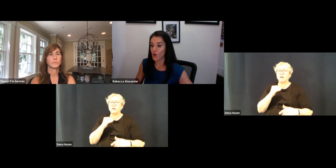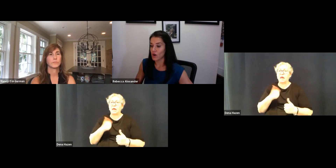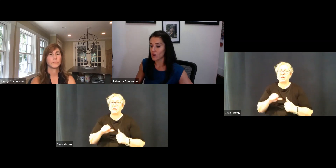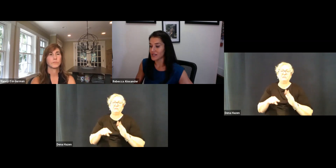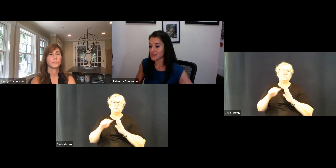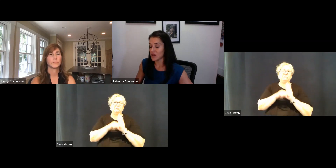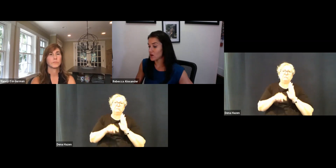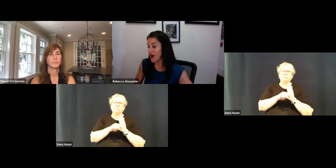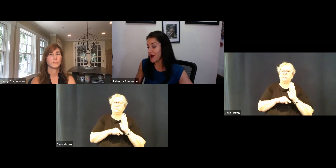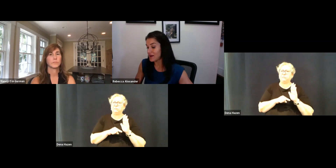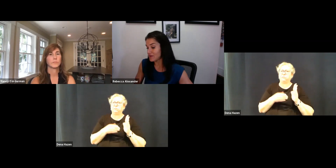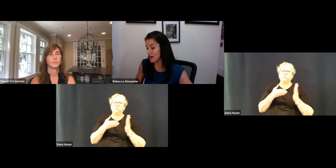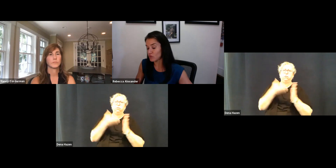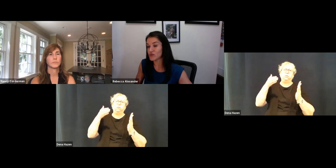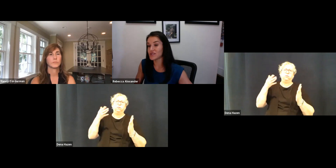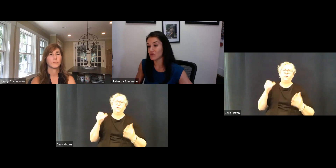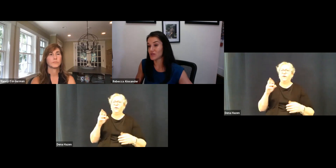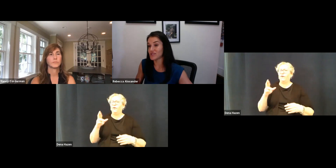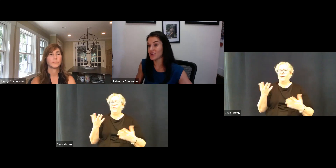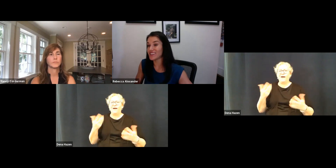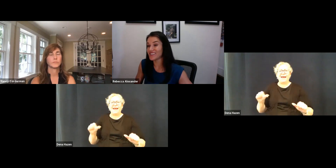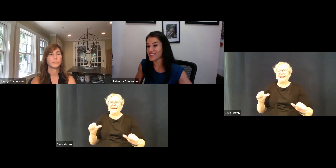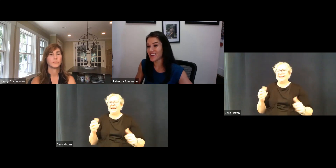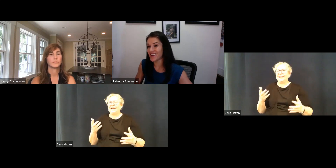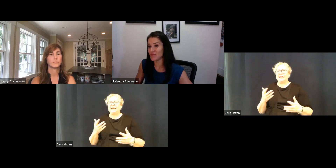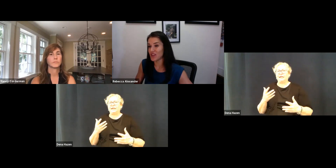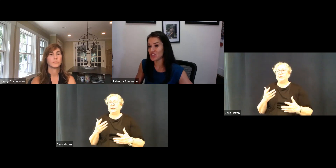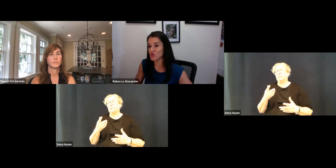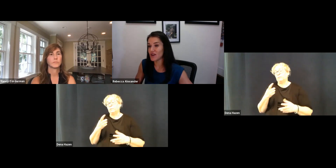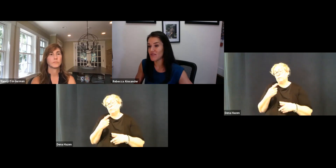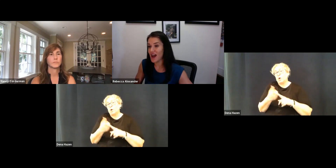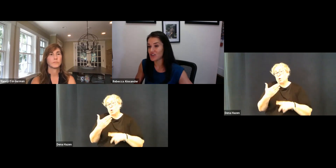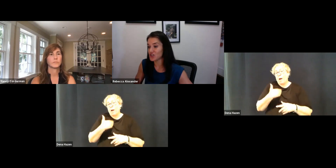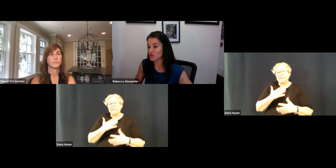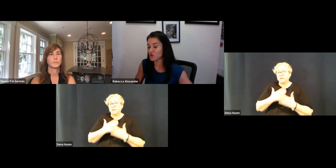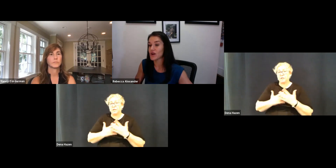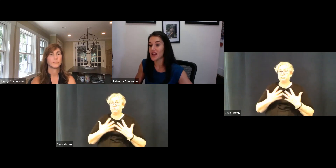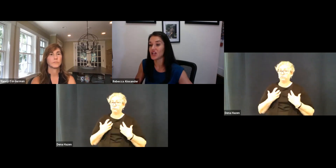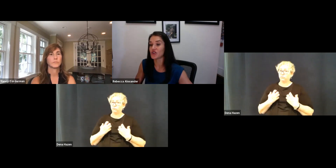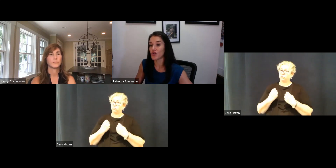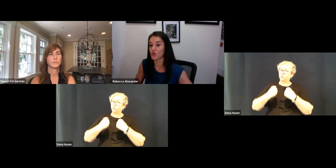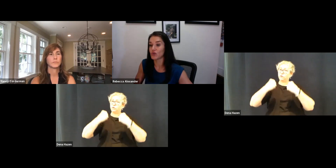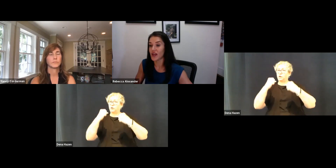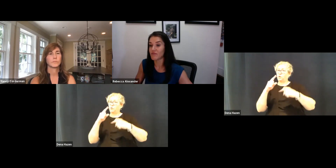or had resilience that you have had to create in your own life